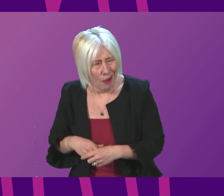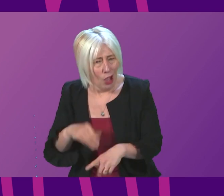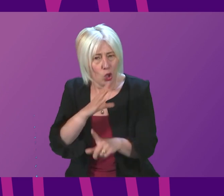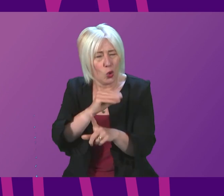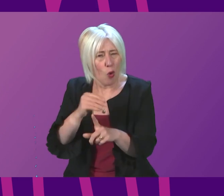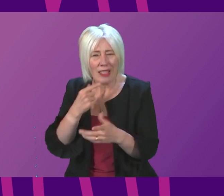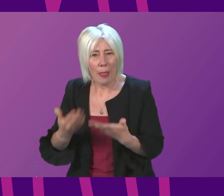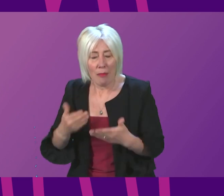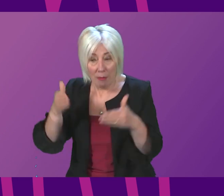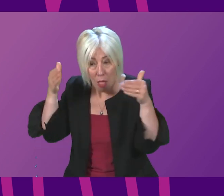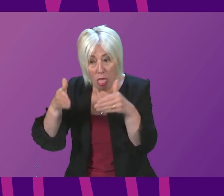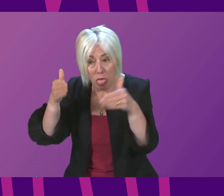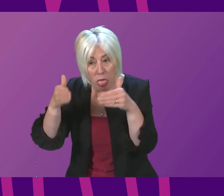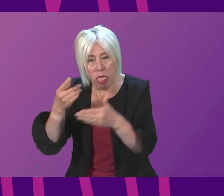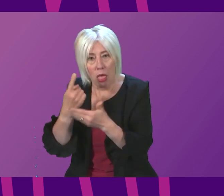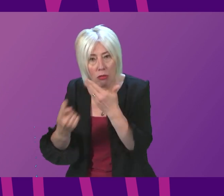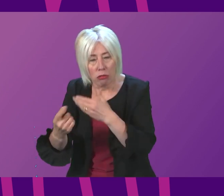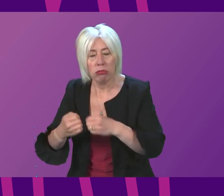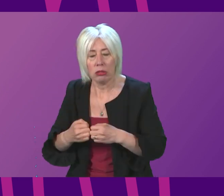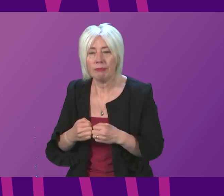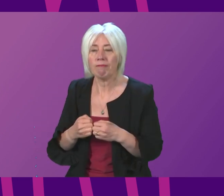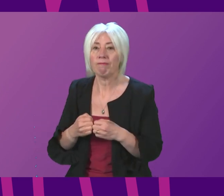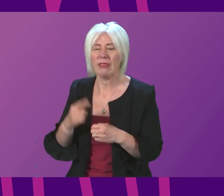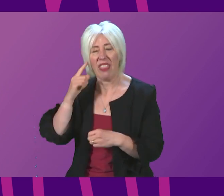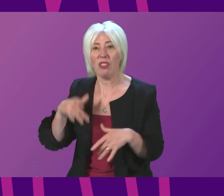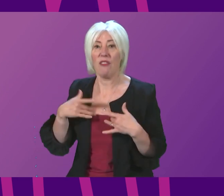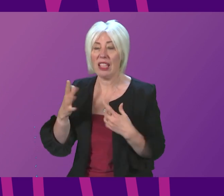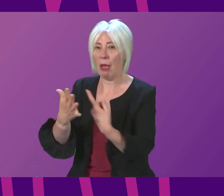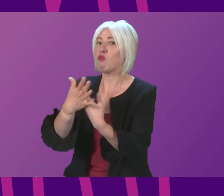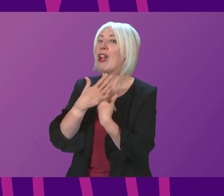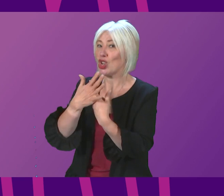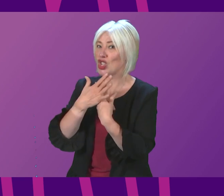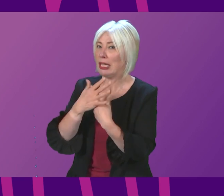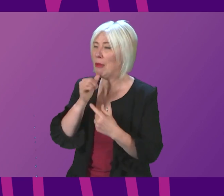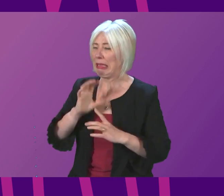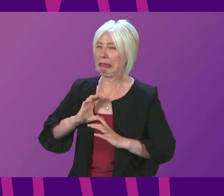I think that they might be feeling a wee bit under pressure and uncomfortable because they